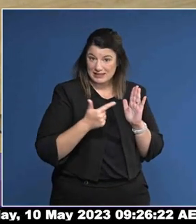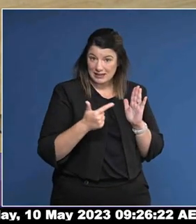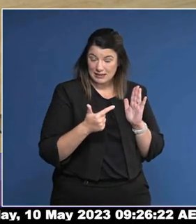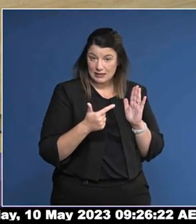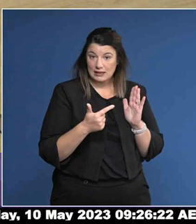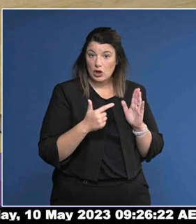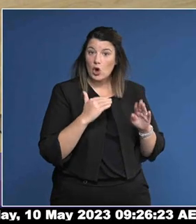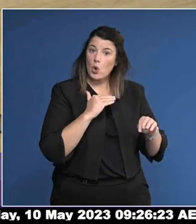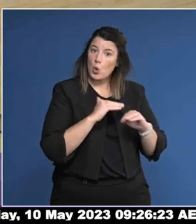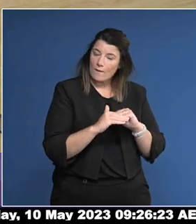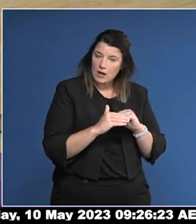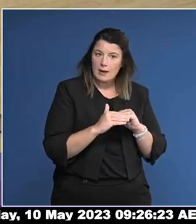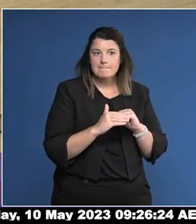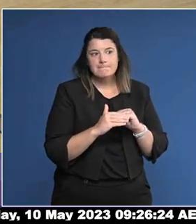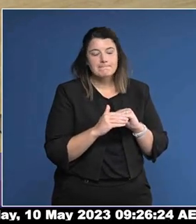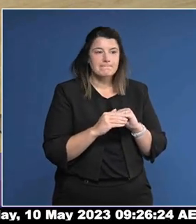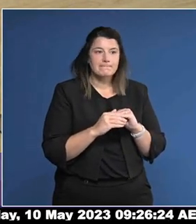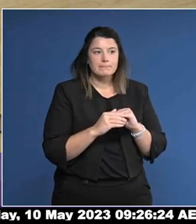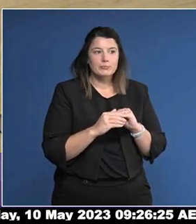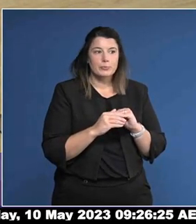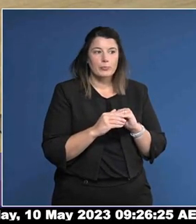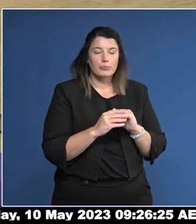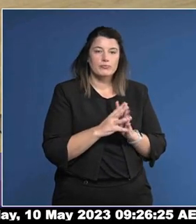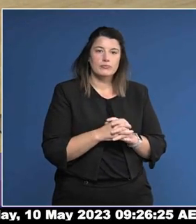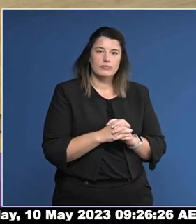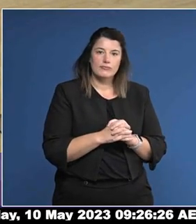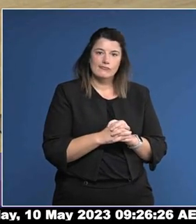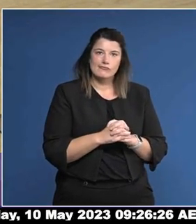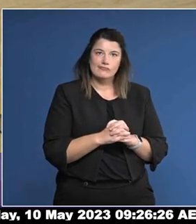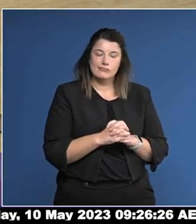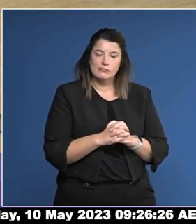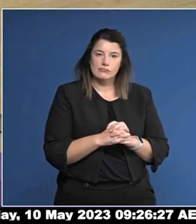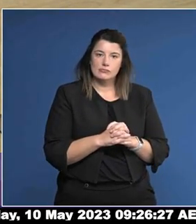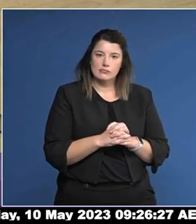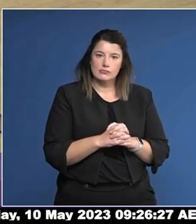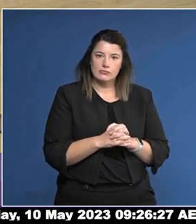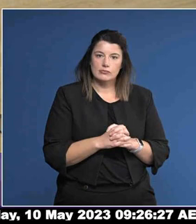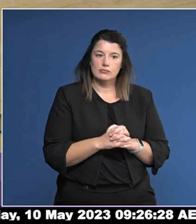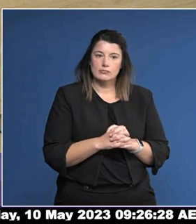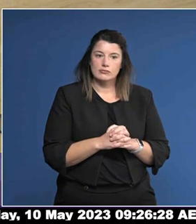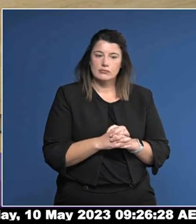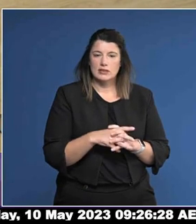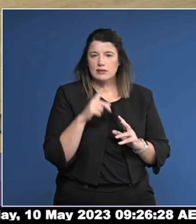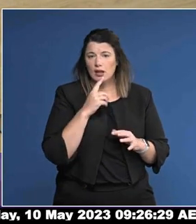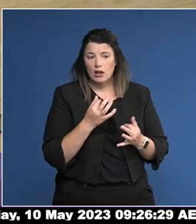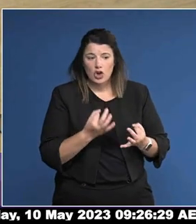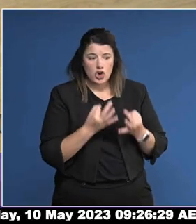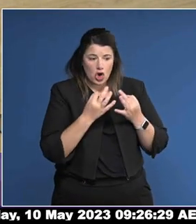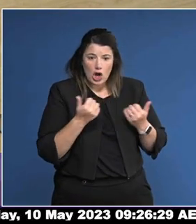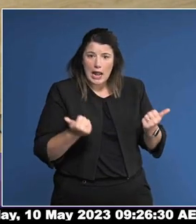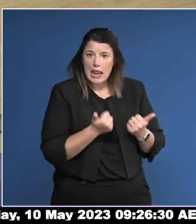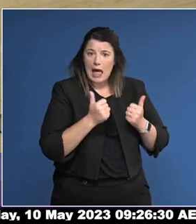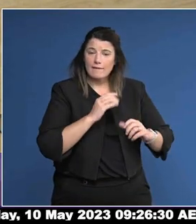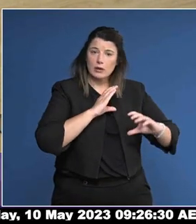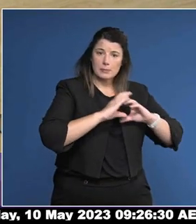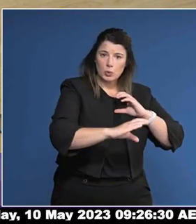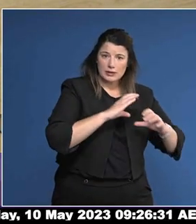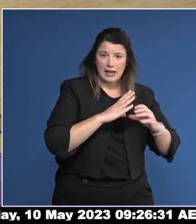excusing, if I can put that to you, the lack of communication with Kaleb and Jonathon on